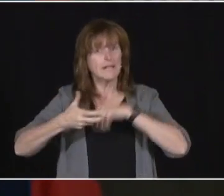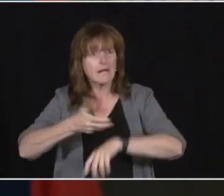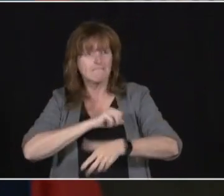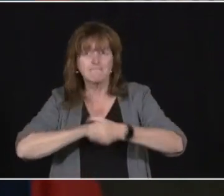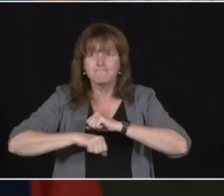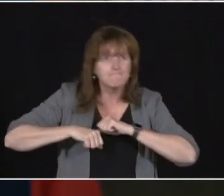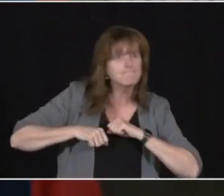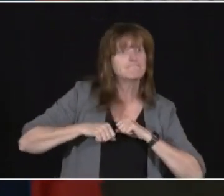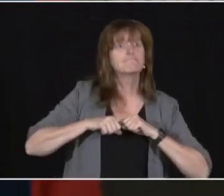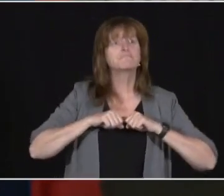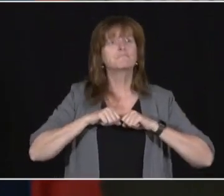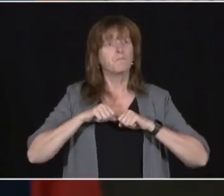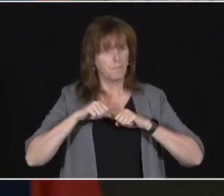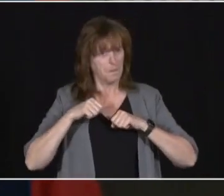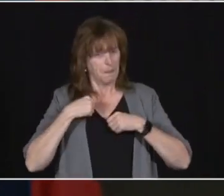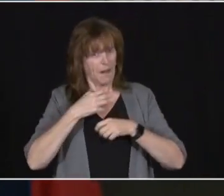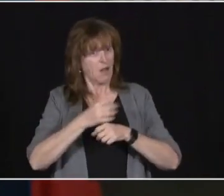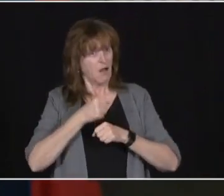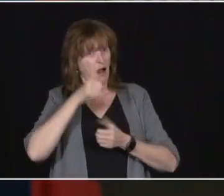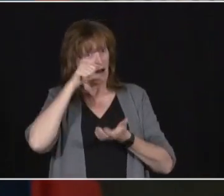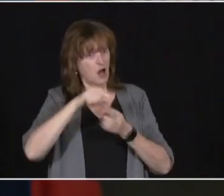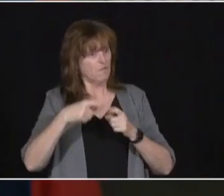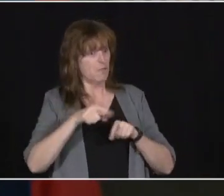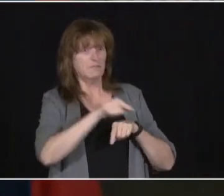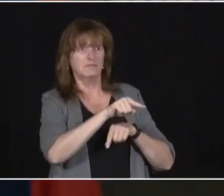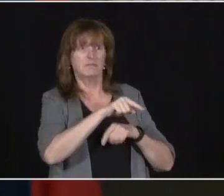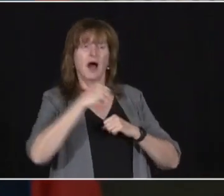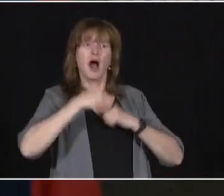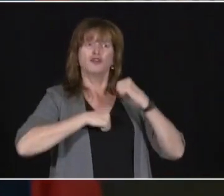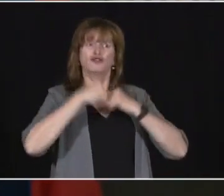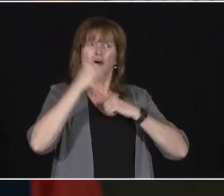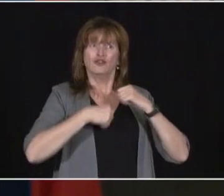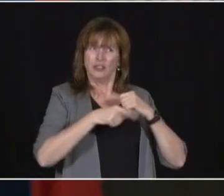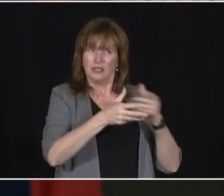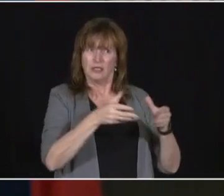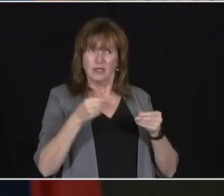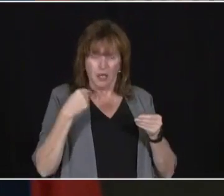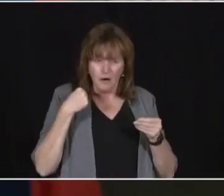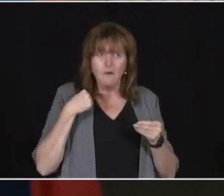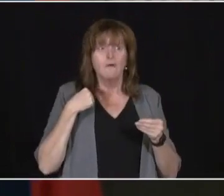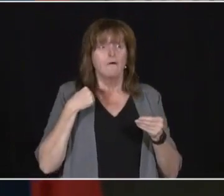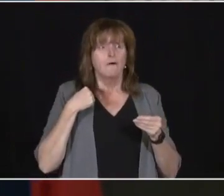together, there were a very small number of cases of infection in this sector and